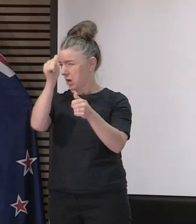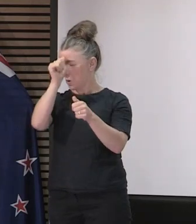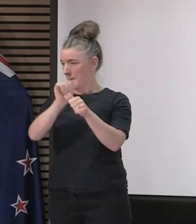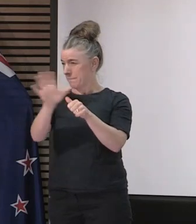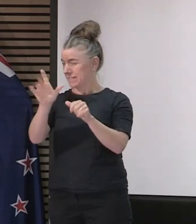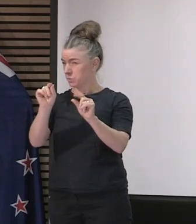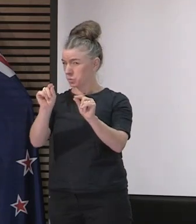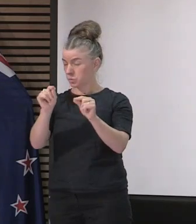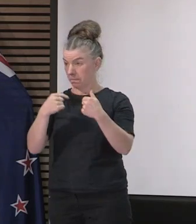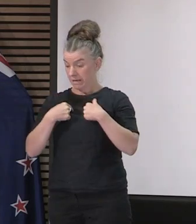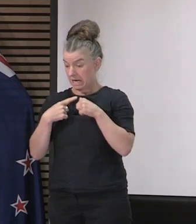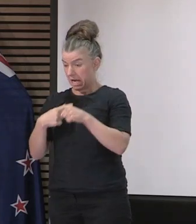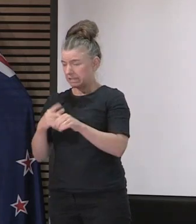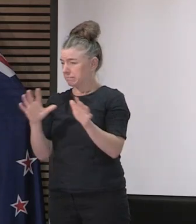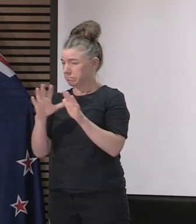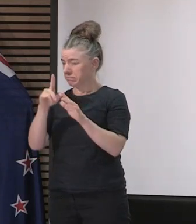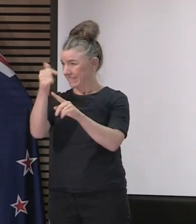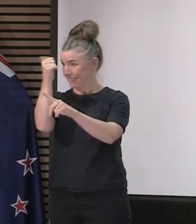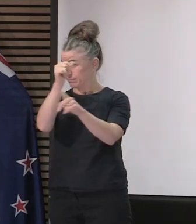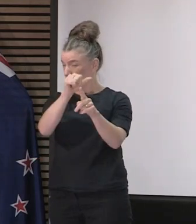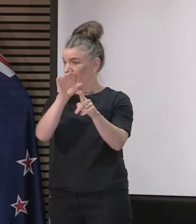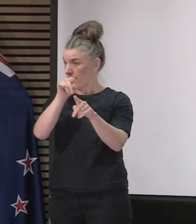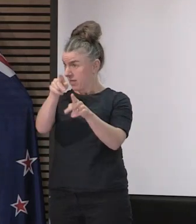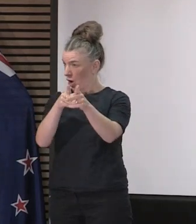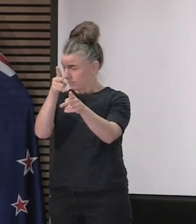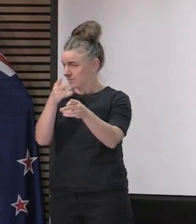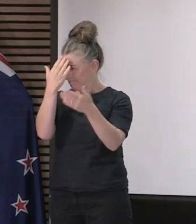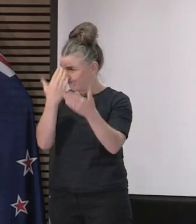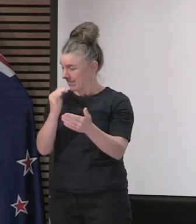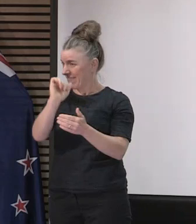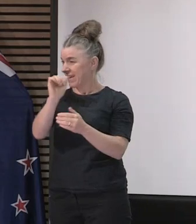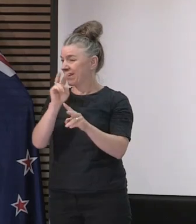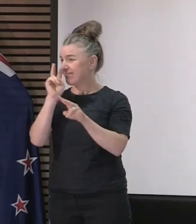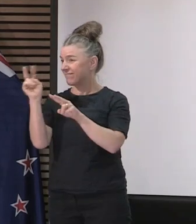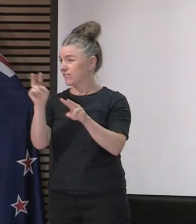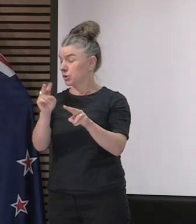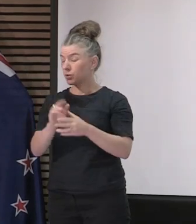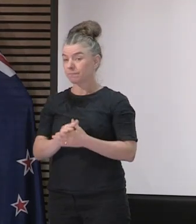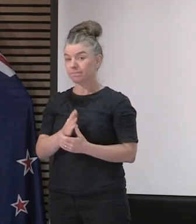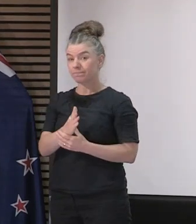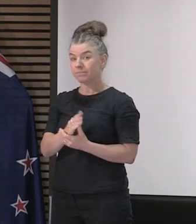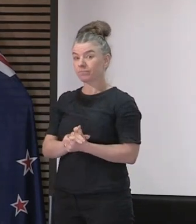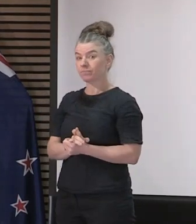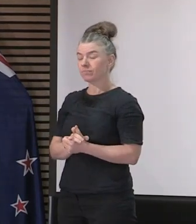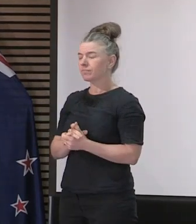and clinical experts advise on is based on experience and on the very best advice so I